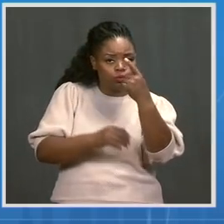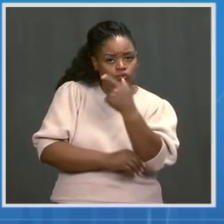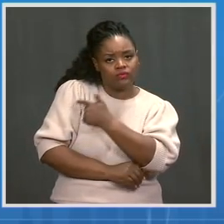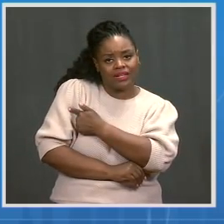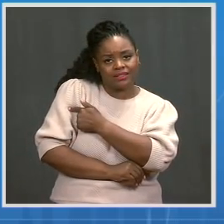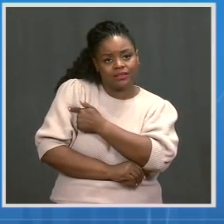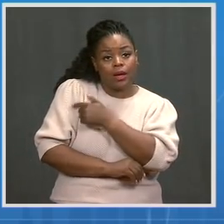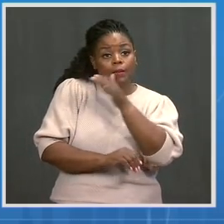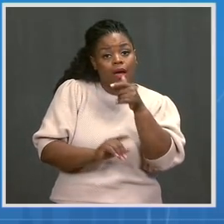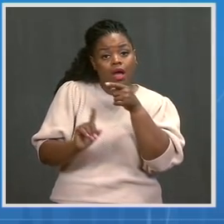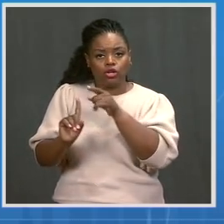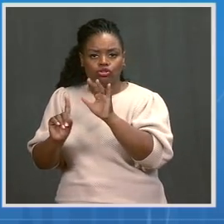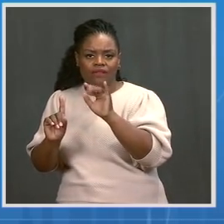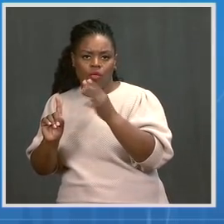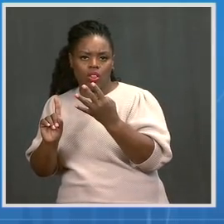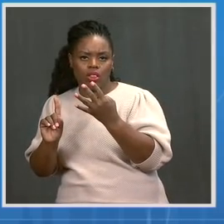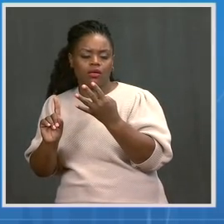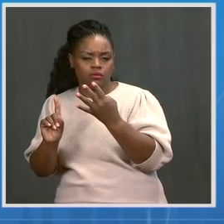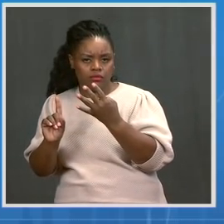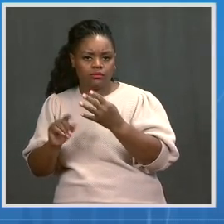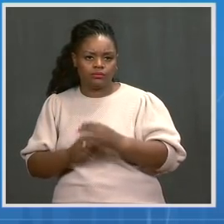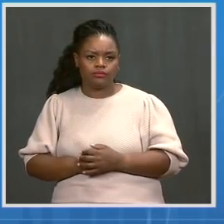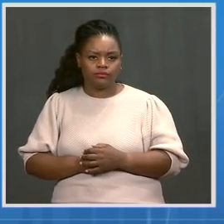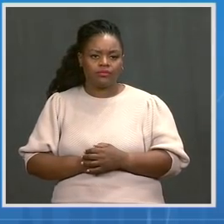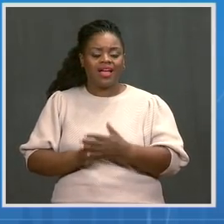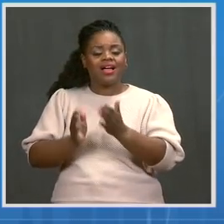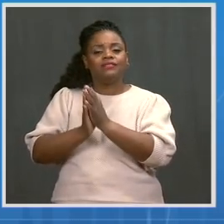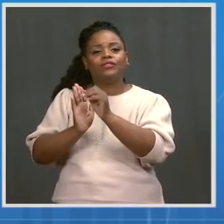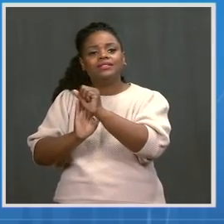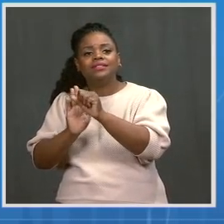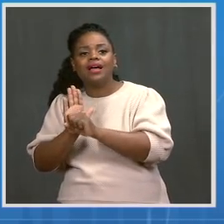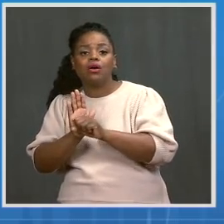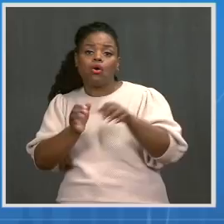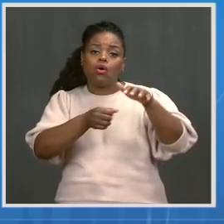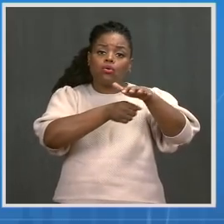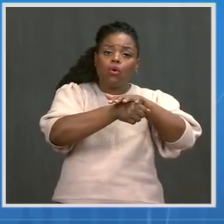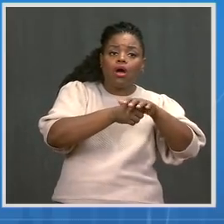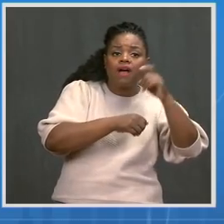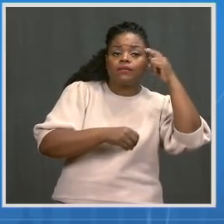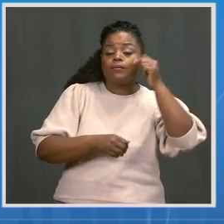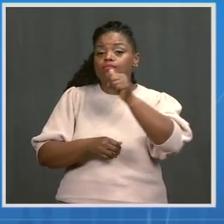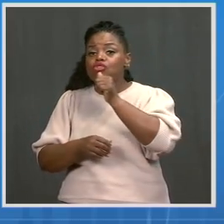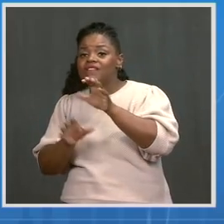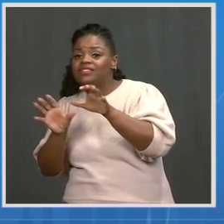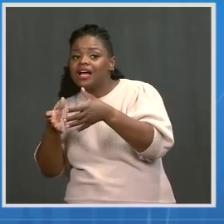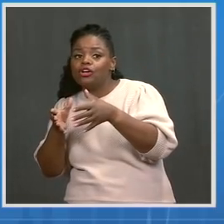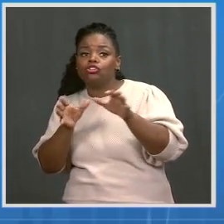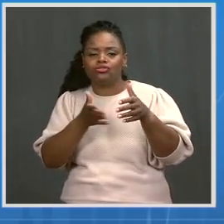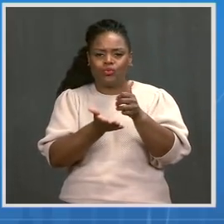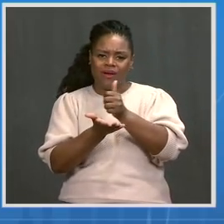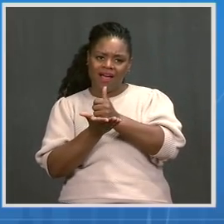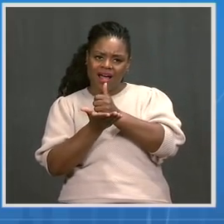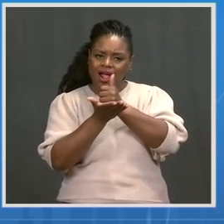We asked Americans, state and local governments, and the private sector to help get to 70 percent of all adults